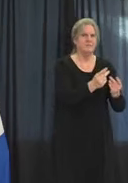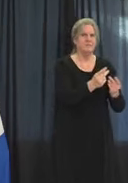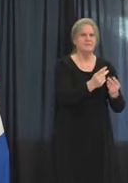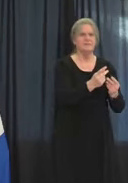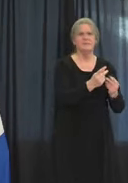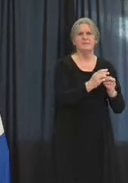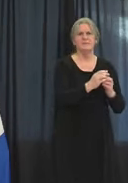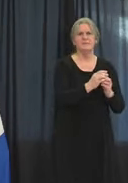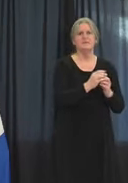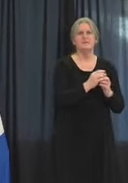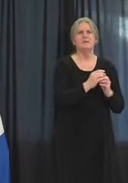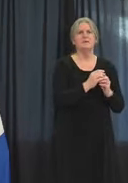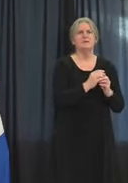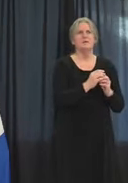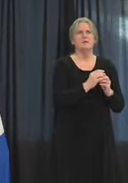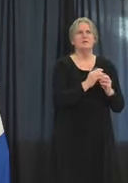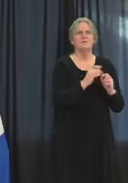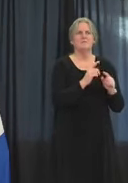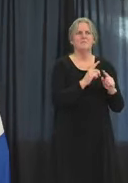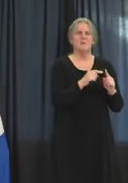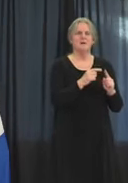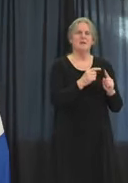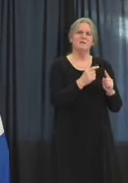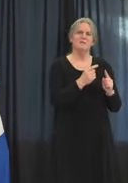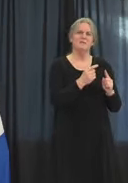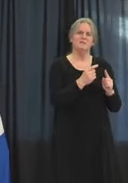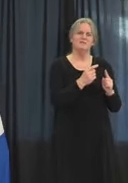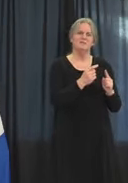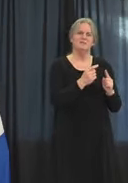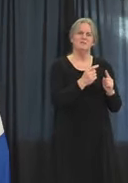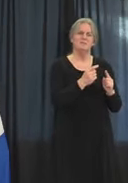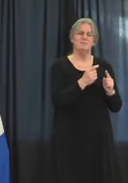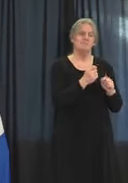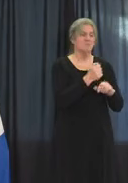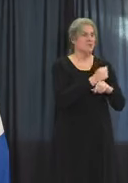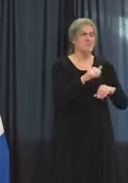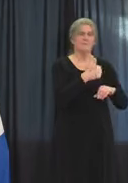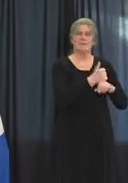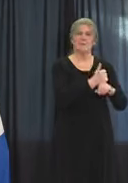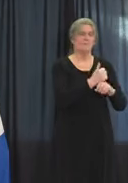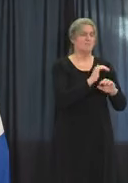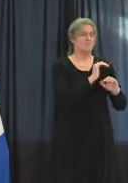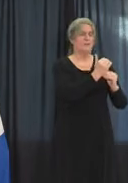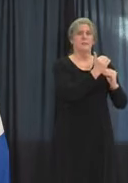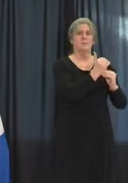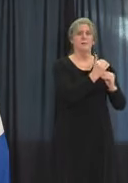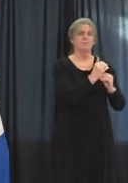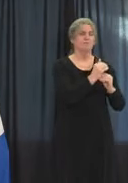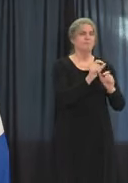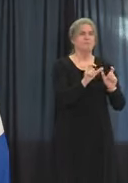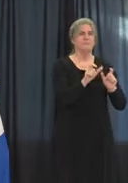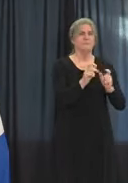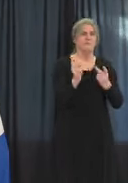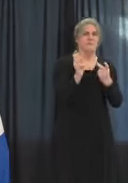except for essential reasons. And I think they have proven